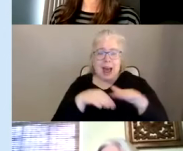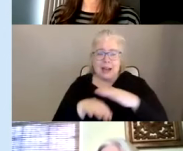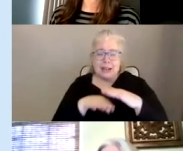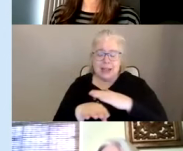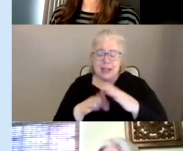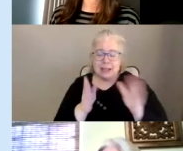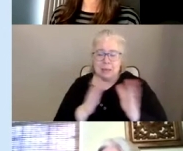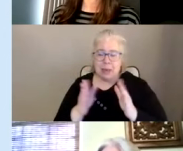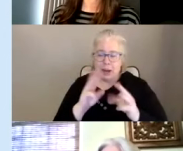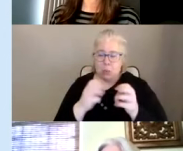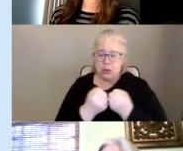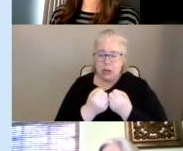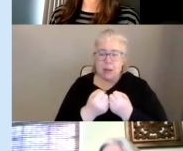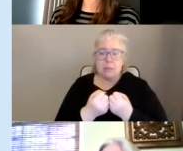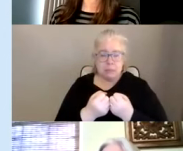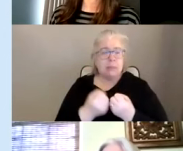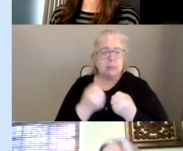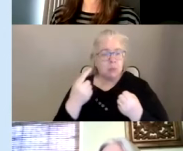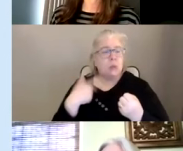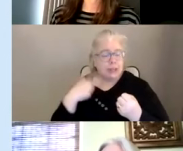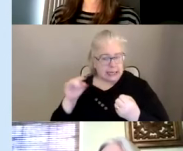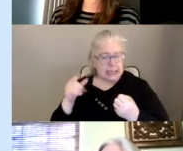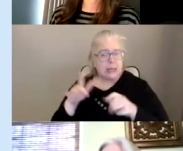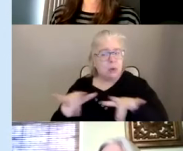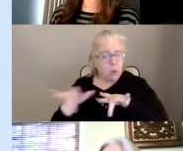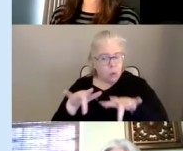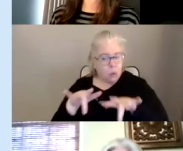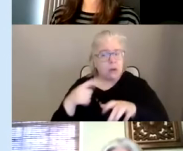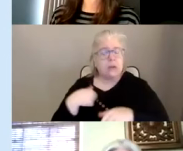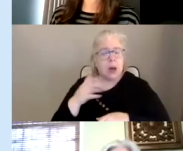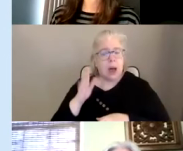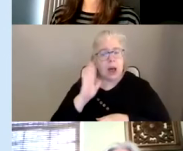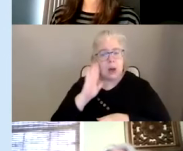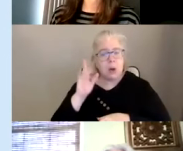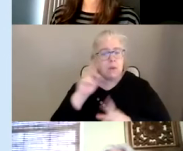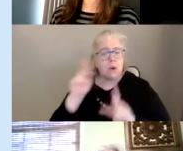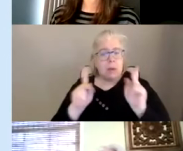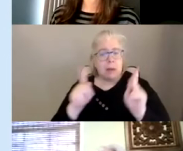which we do have recorded. And what I'll do for those of you who registered